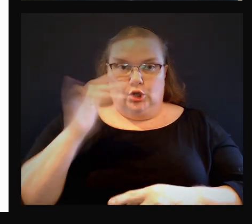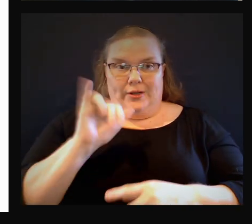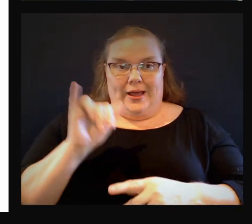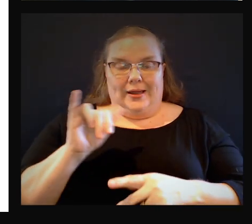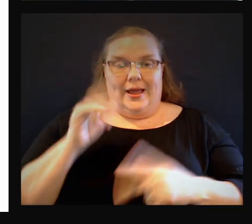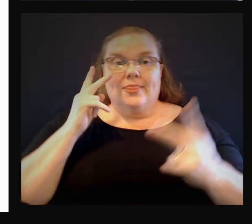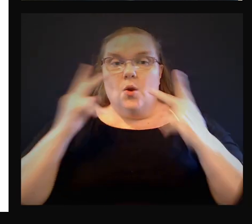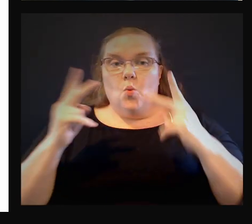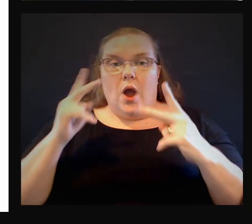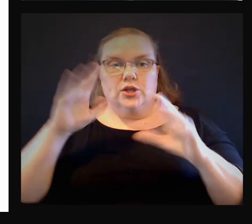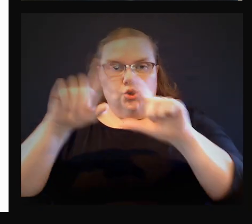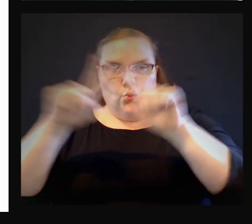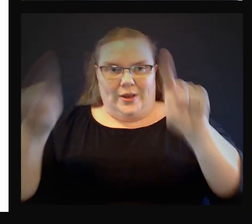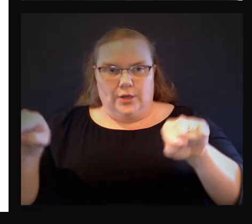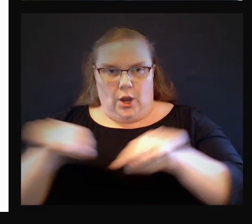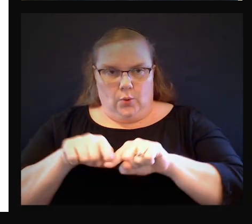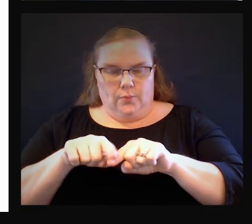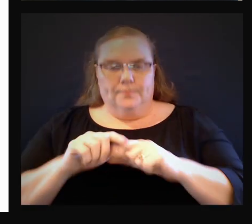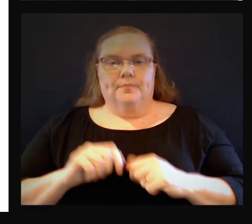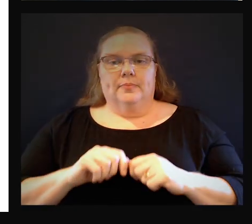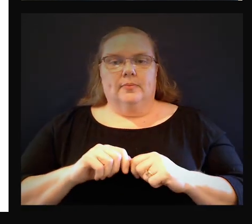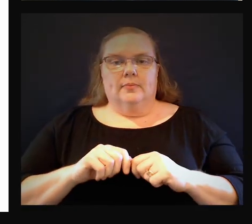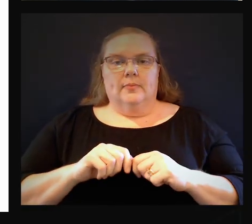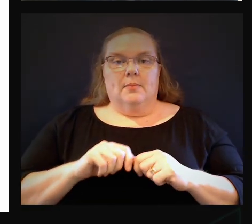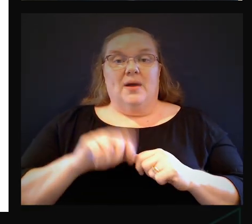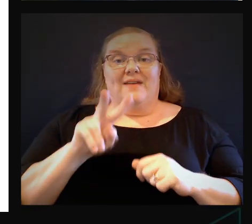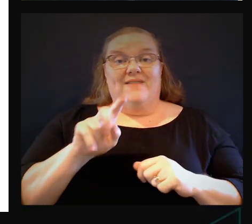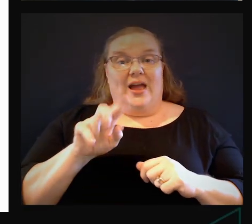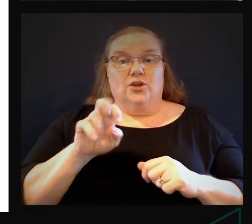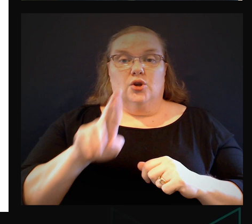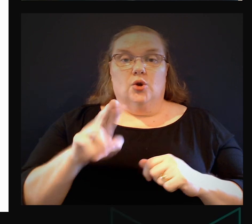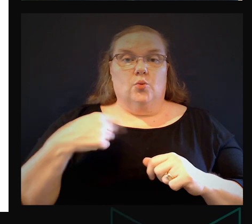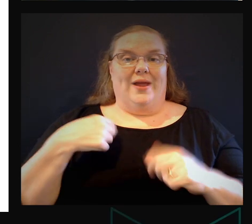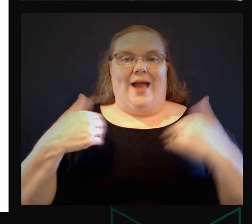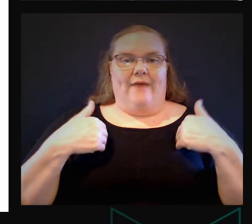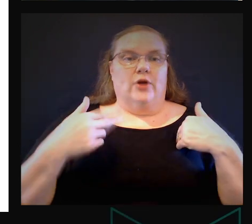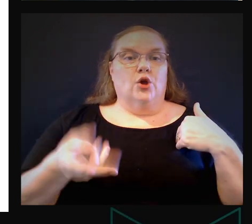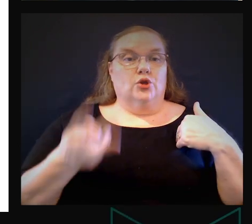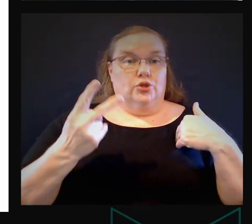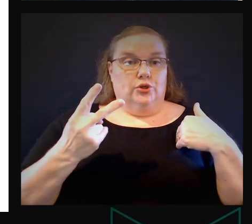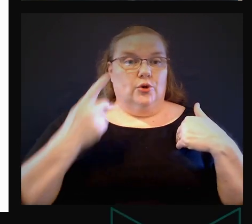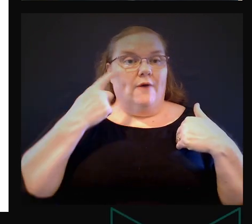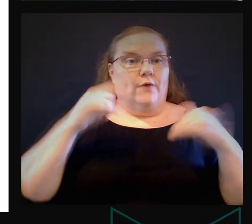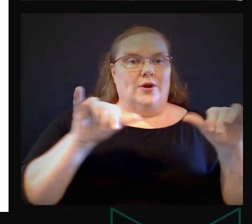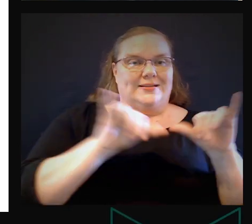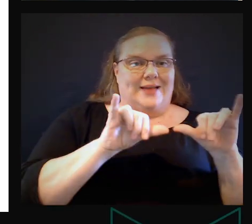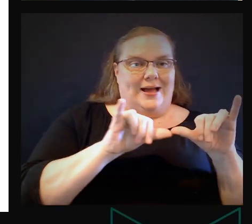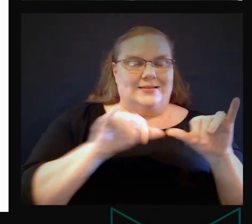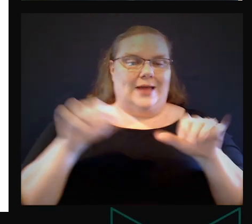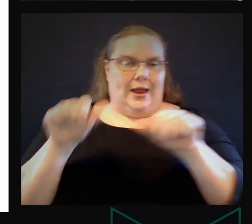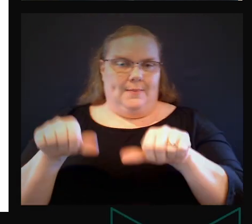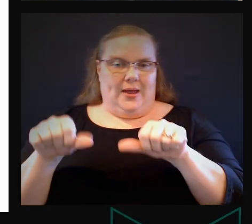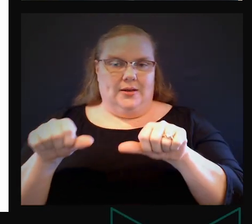using the type's data members. For std::vector, we add two elements here for size and capacity by doing some pointer math